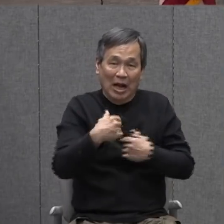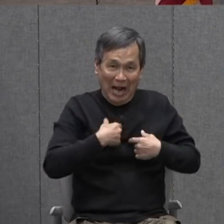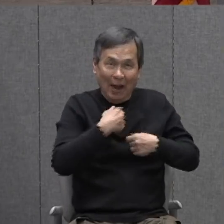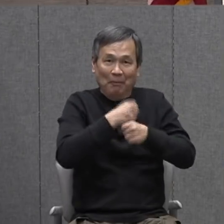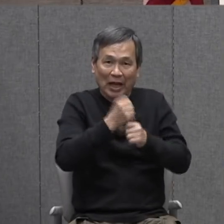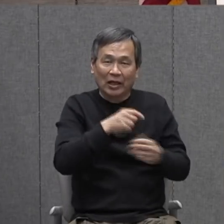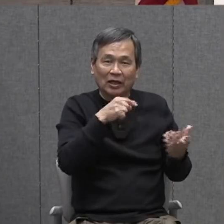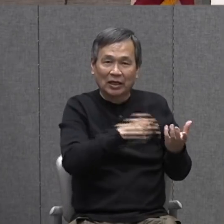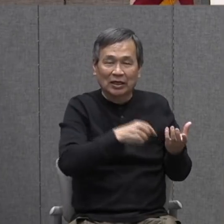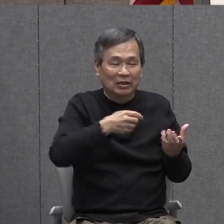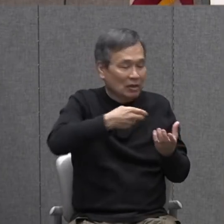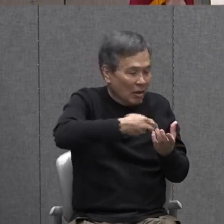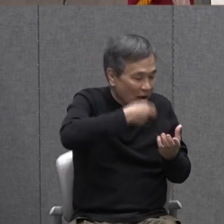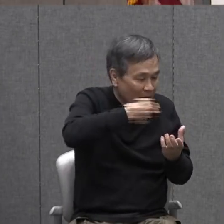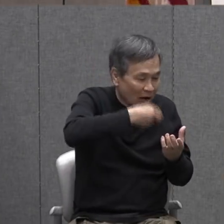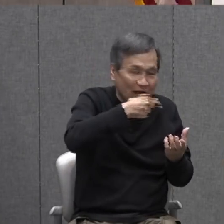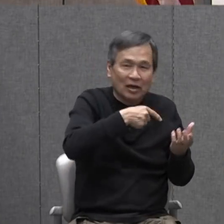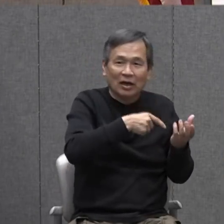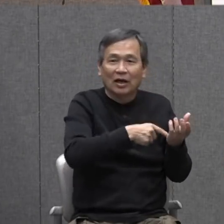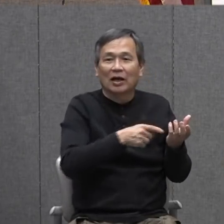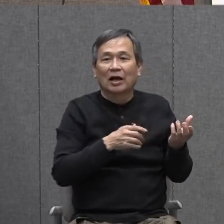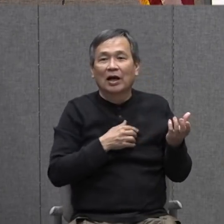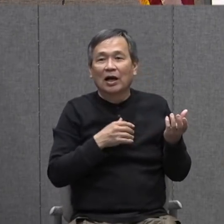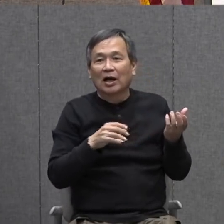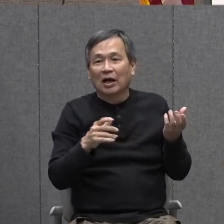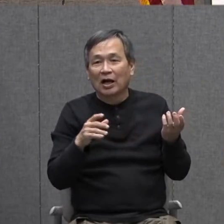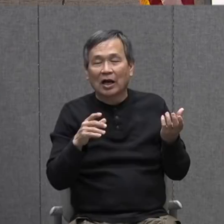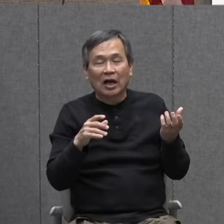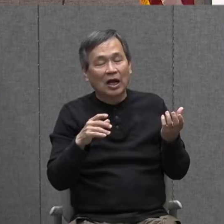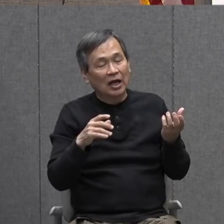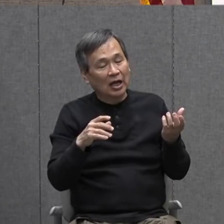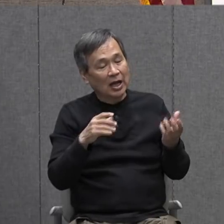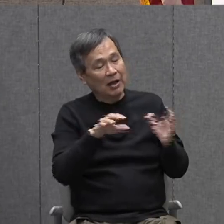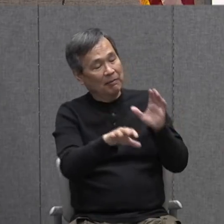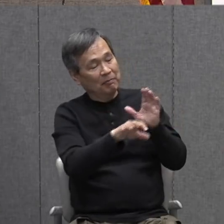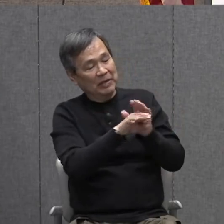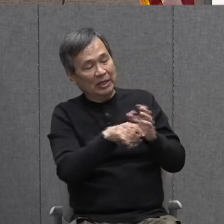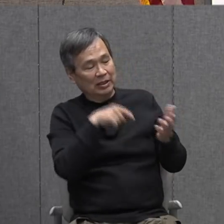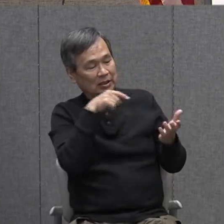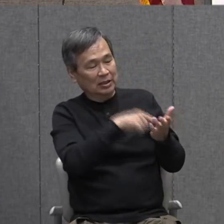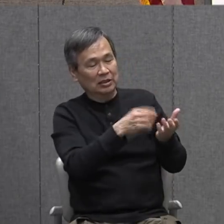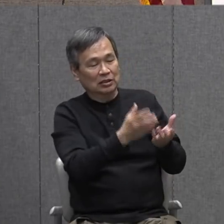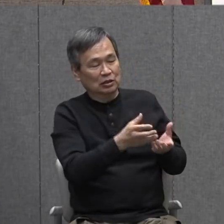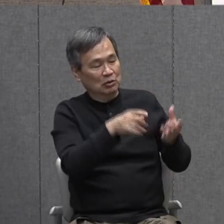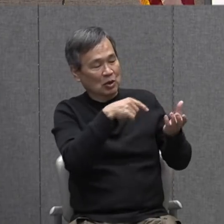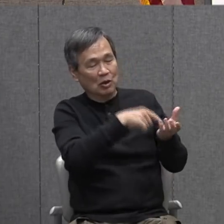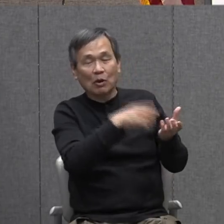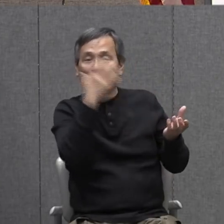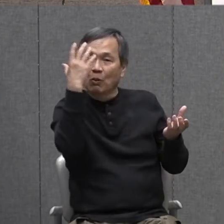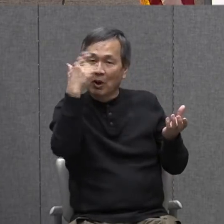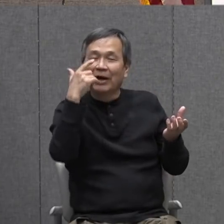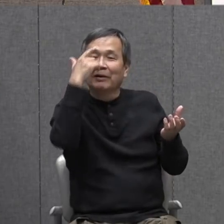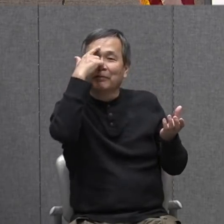And I chose it because I hold it often, I love its bright, shiny green color,